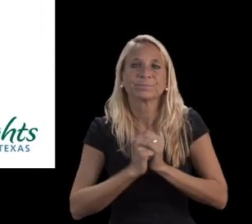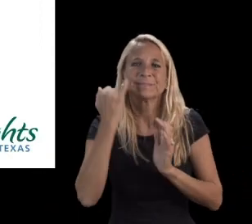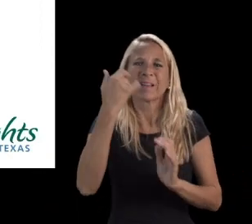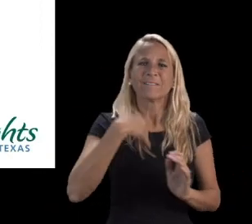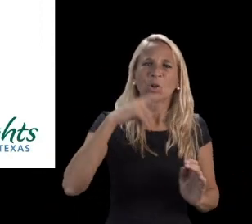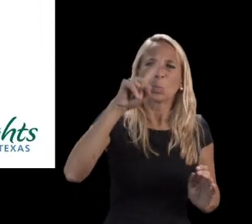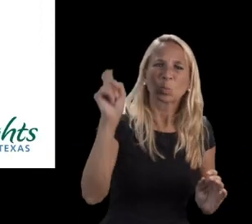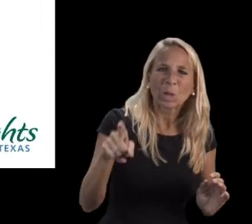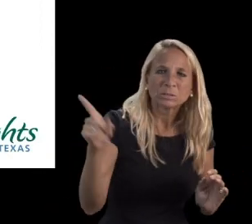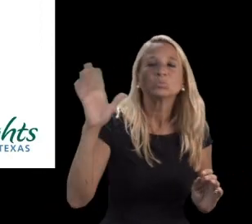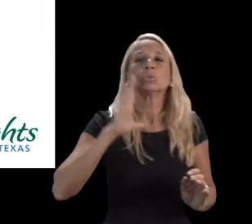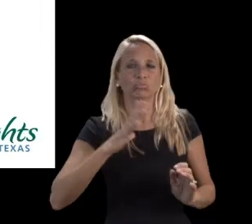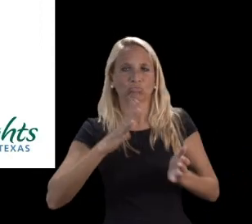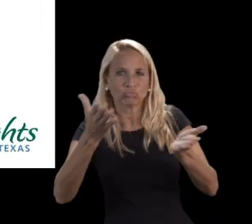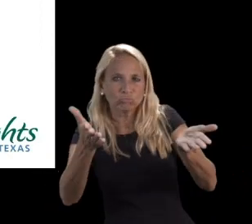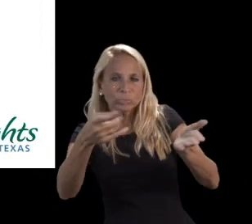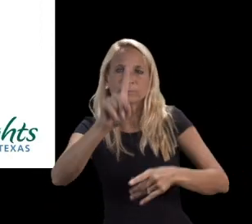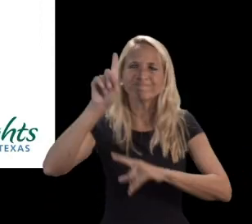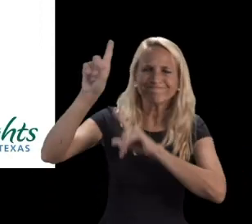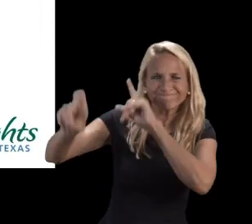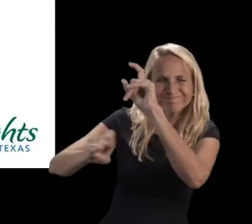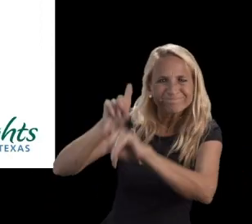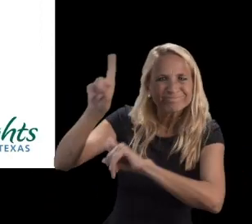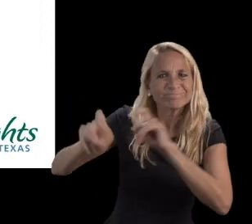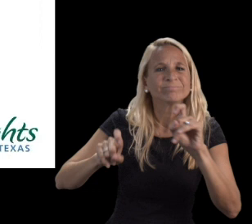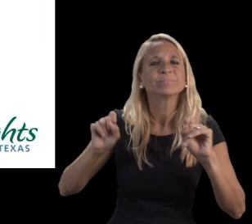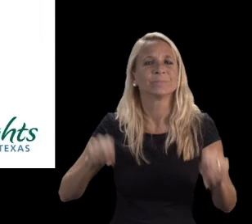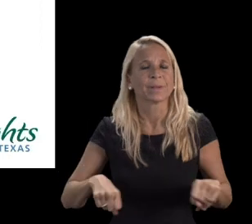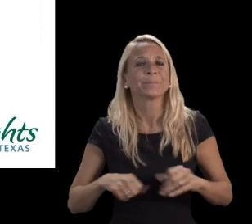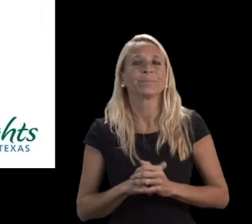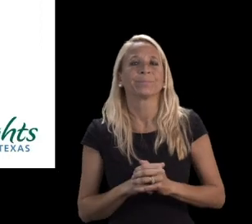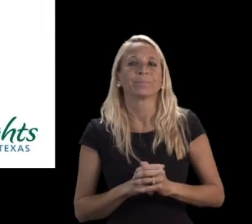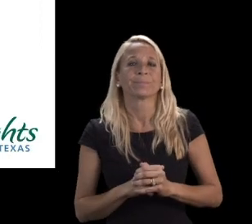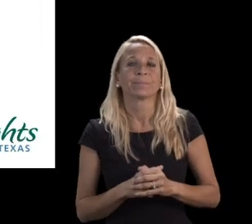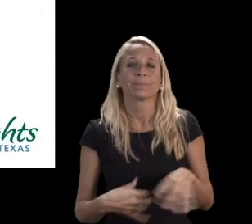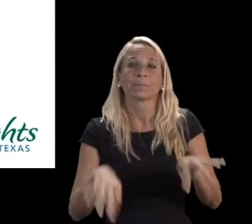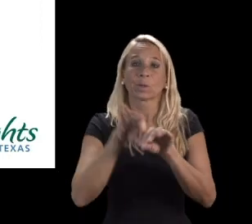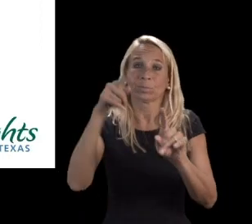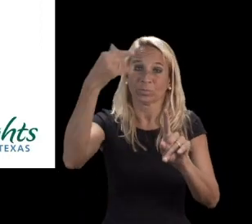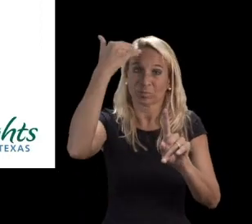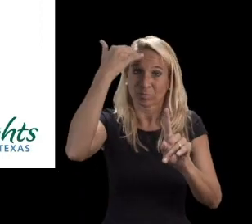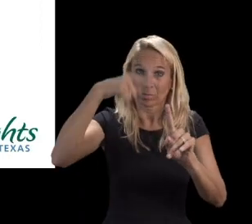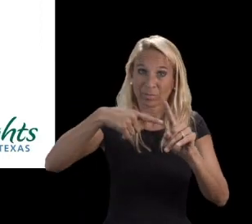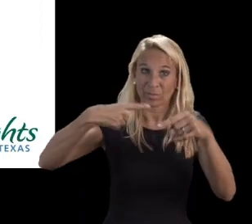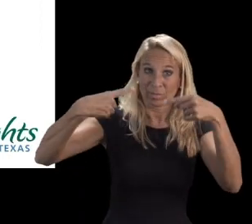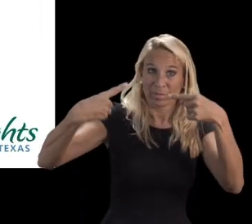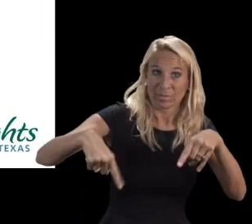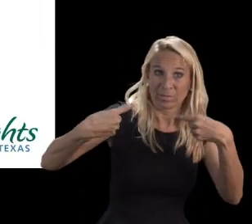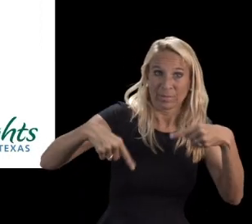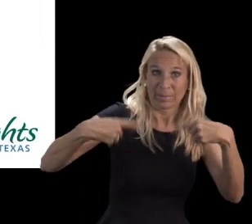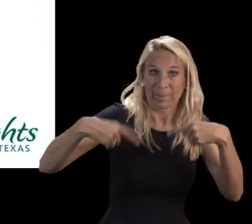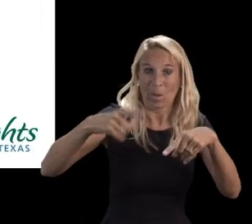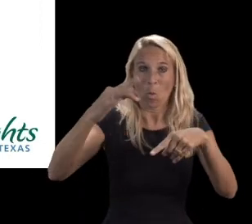they're going to allow you to ask those questions. But again, the argument itself that you have or the information you